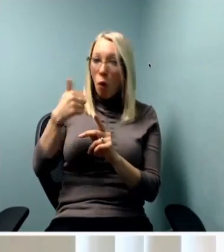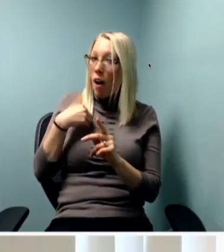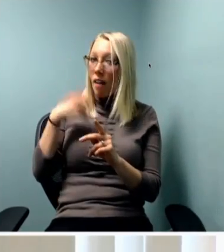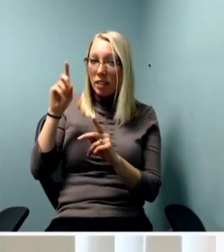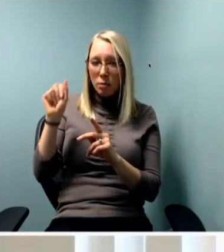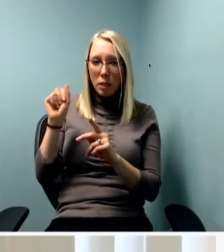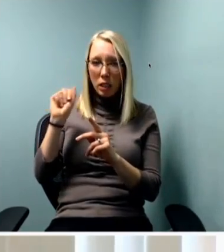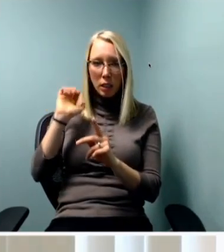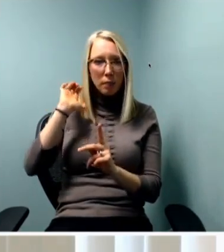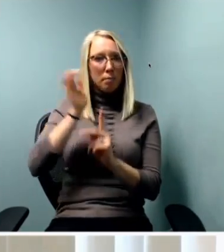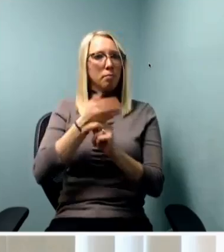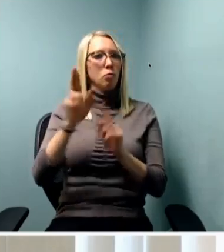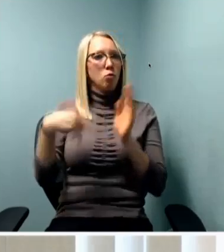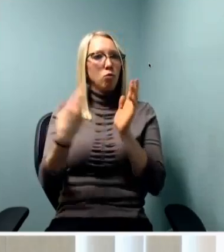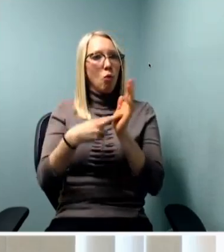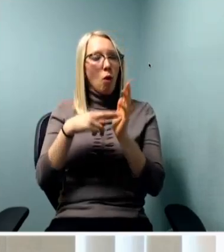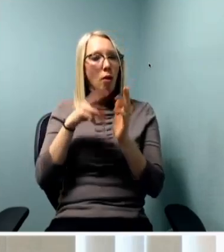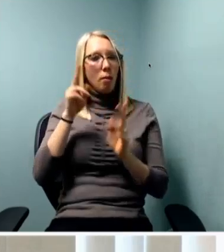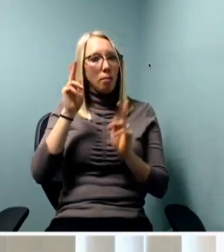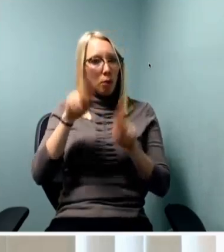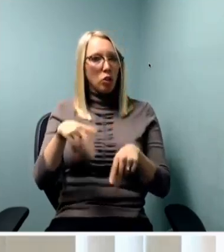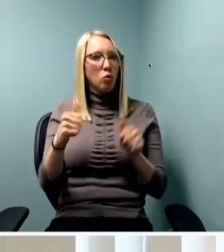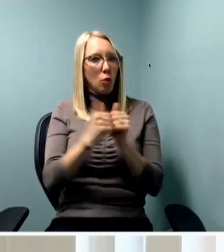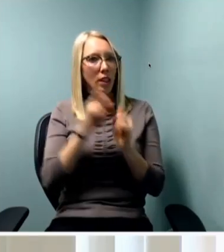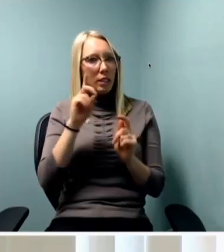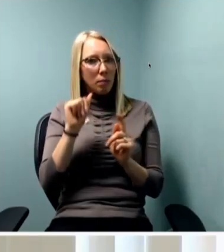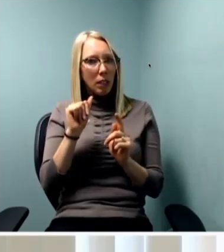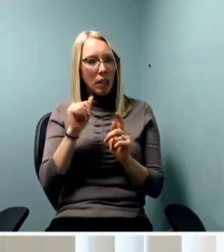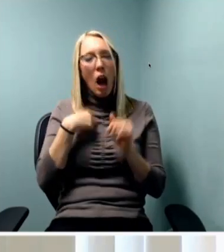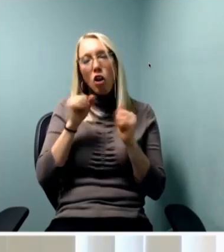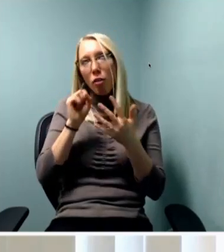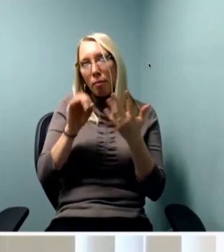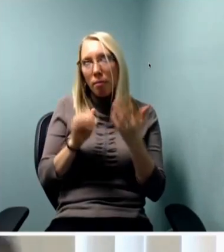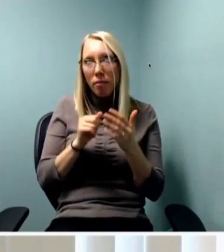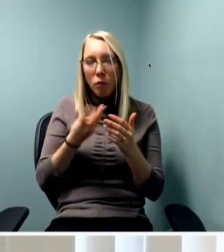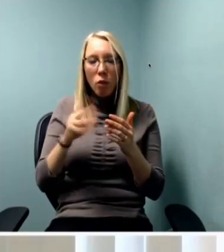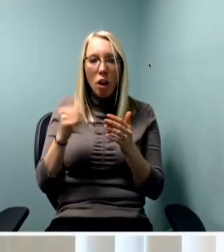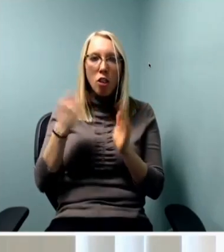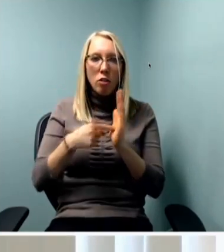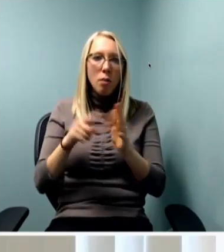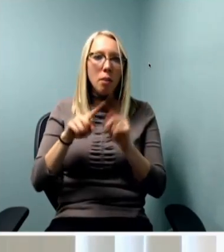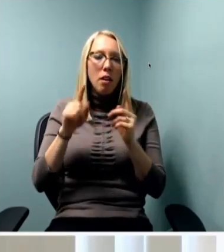You get the idea. Casting, authenticity, what are your responses to that?